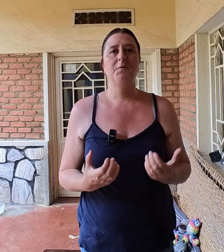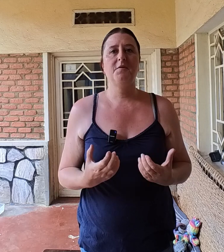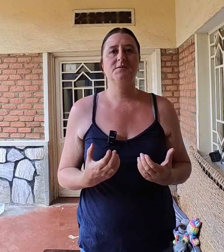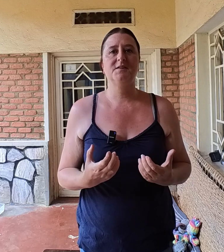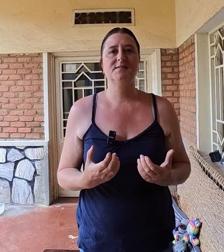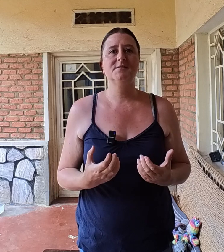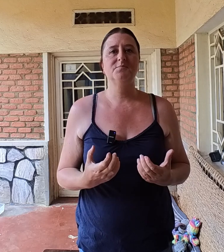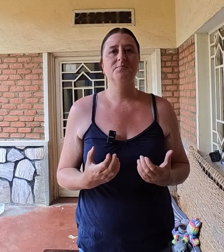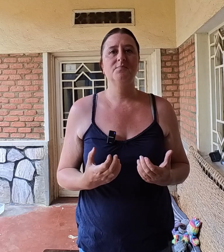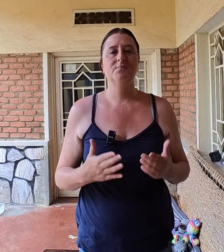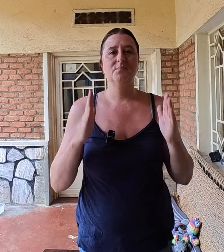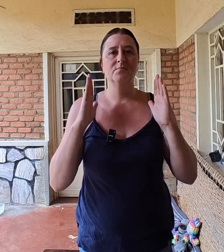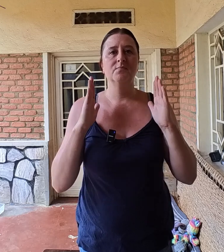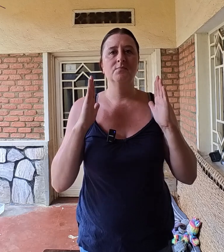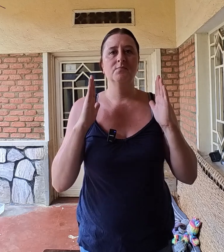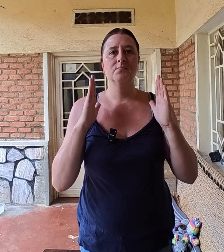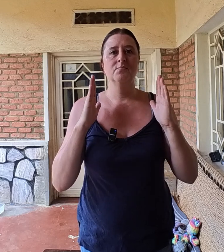Hippopotamus. [cat meow]